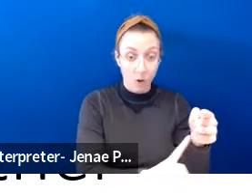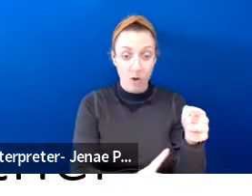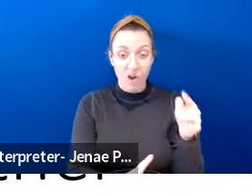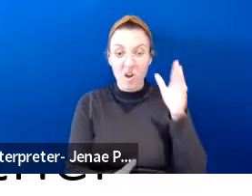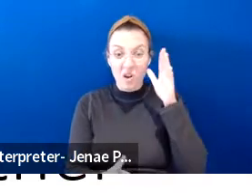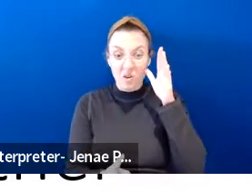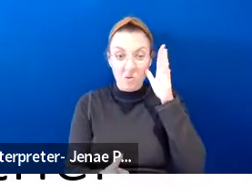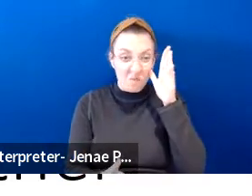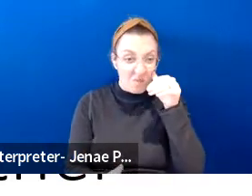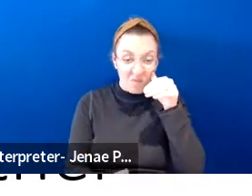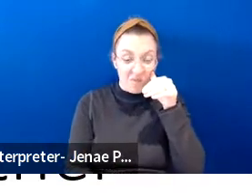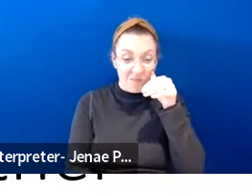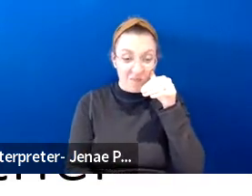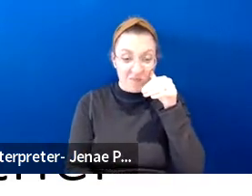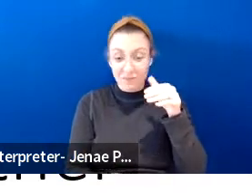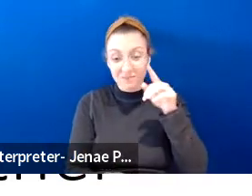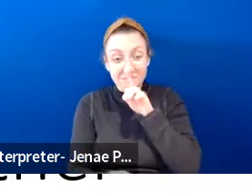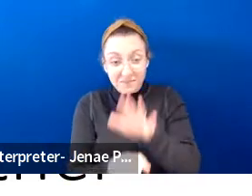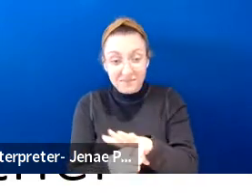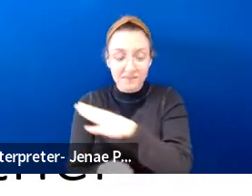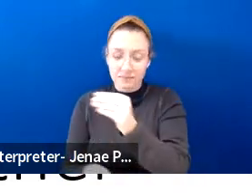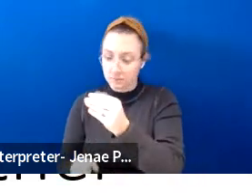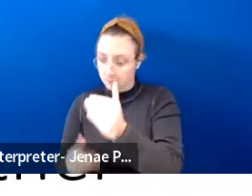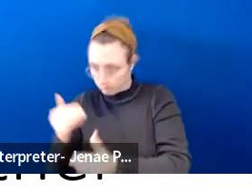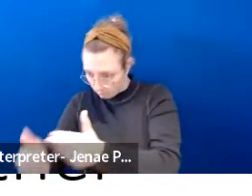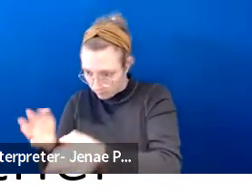in conjunction is what's going to help us have a higher level of hope